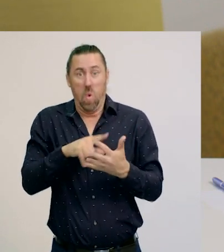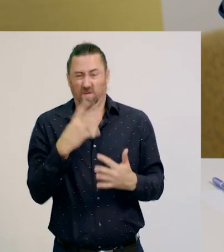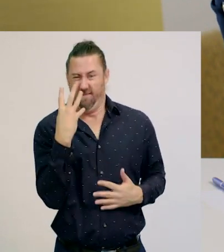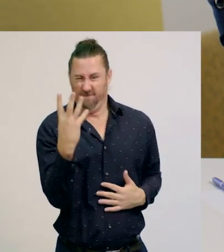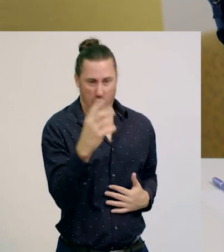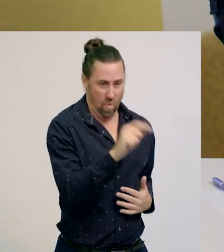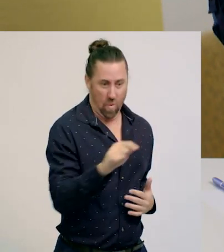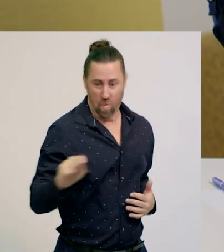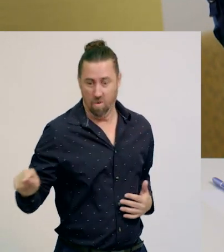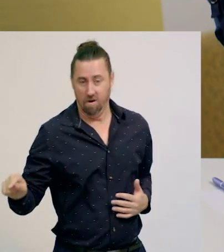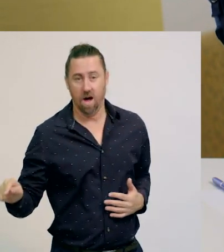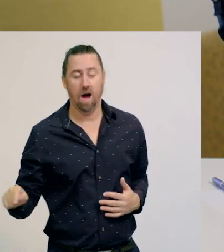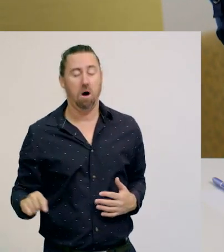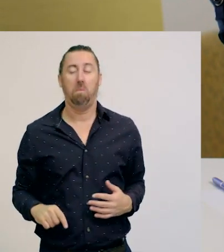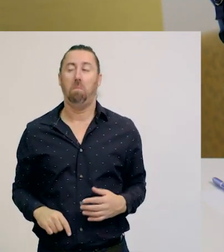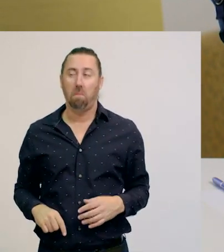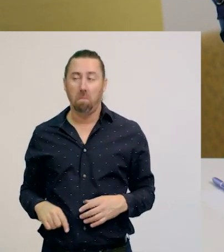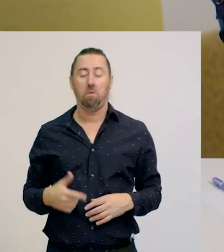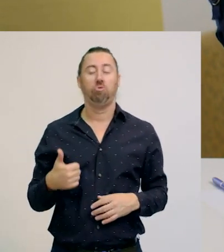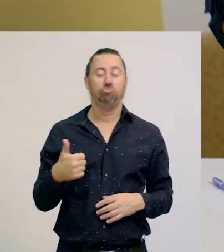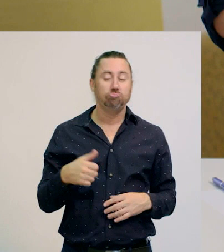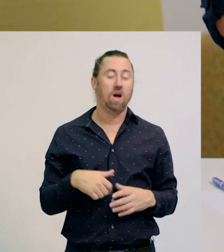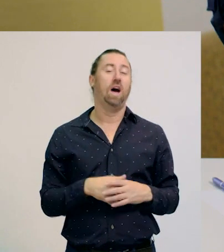That's great, Jen. So you used the order of operations,